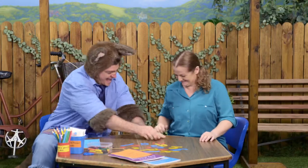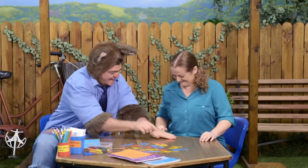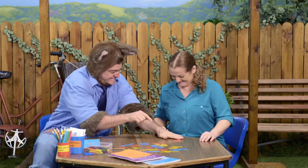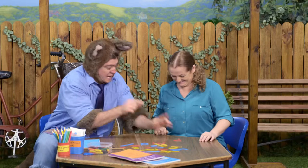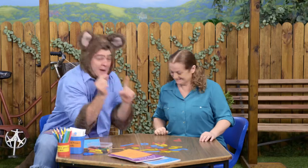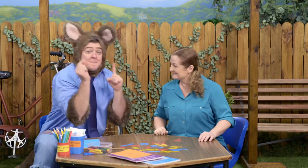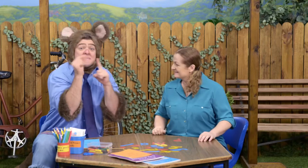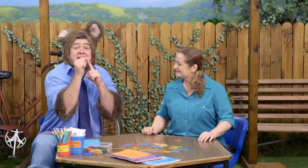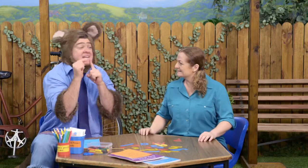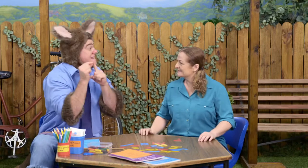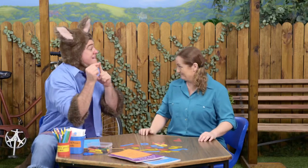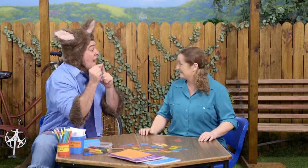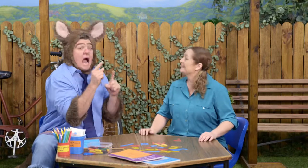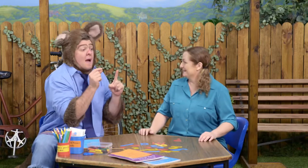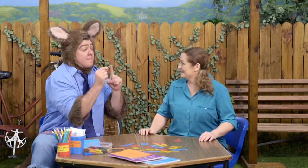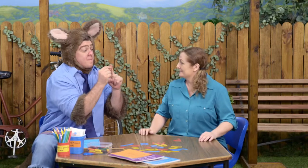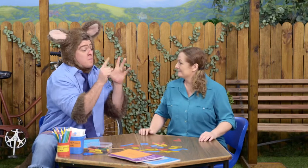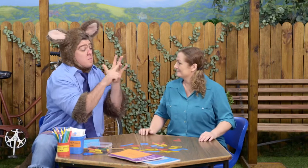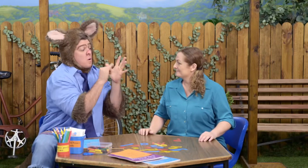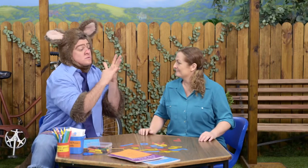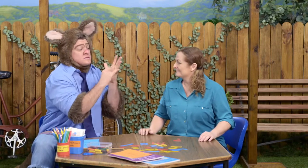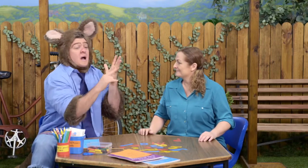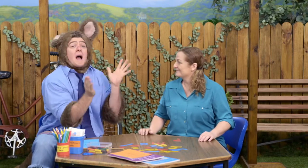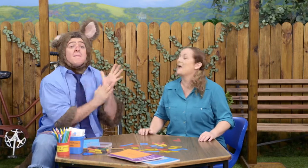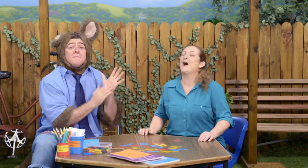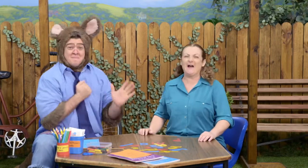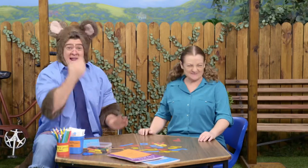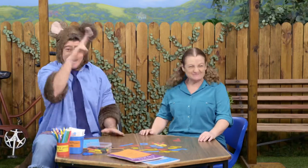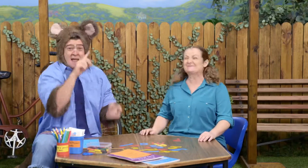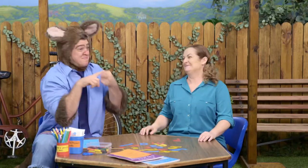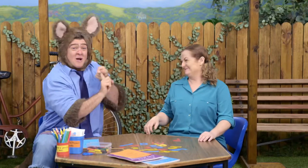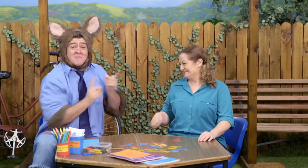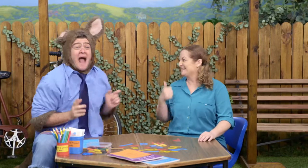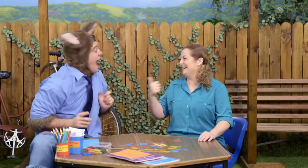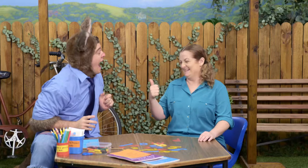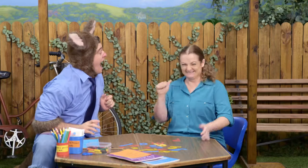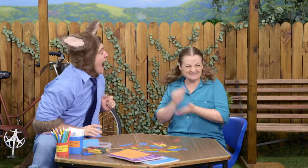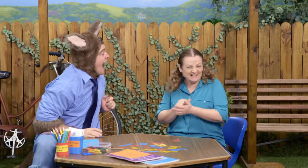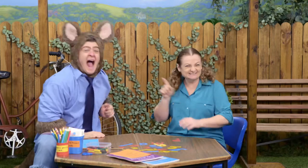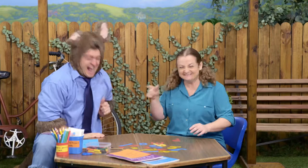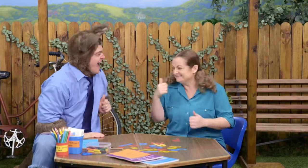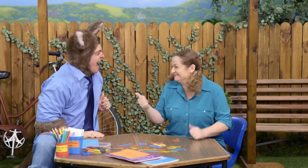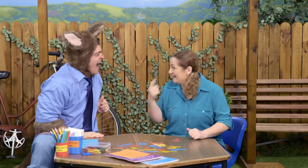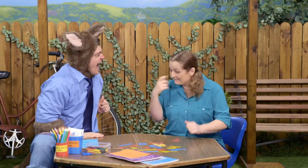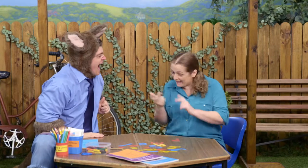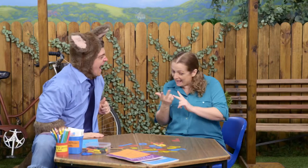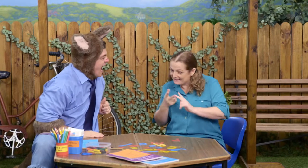That's P. P for Possum. That's my name! Ha-ha. Yes, that's right.